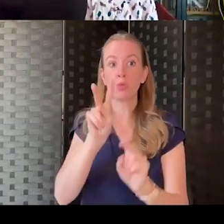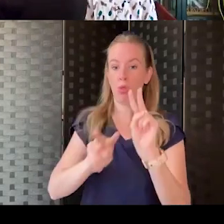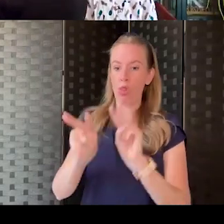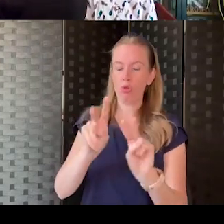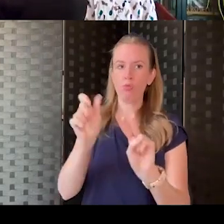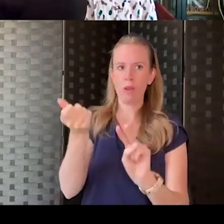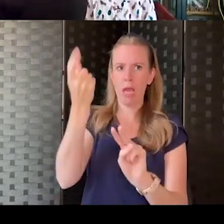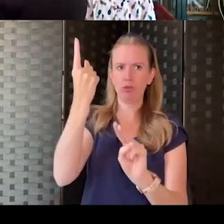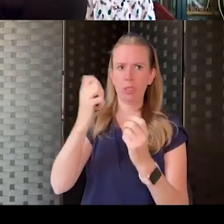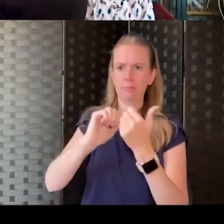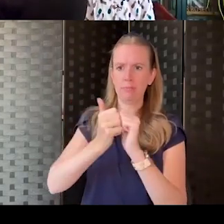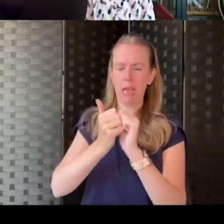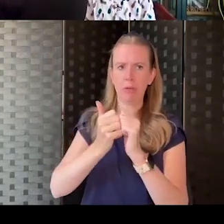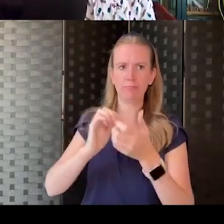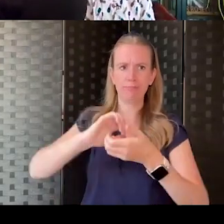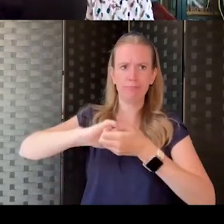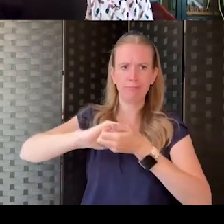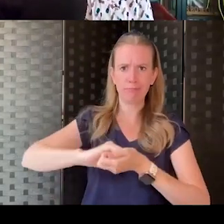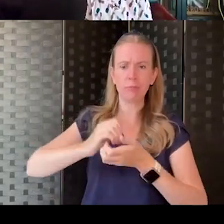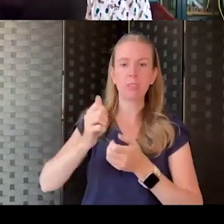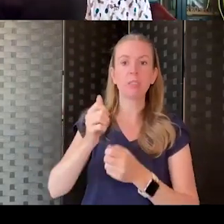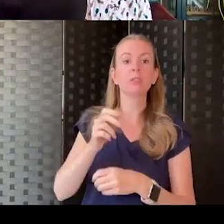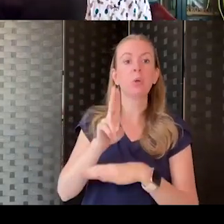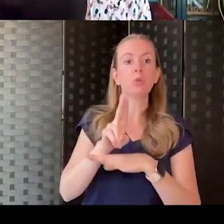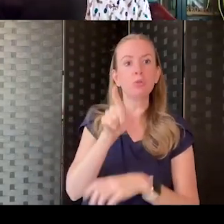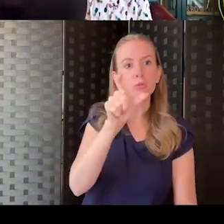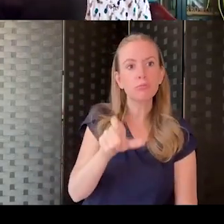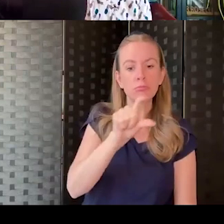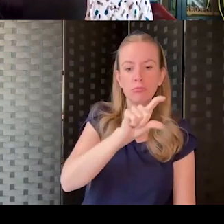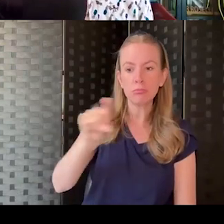tables use columns and rows to do this, visually and programmatically, they provide at a glance